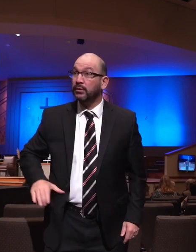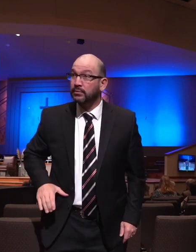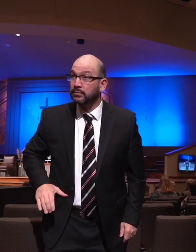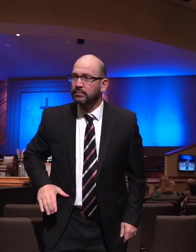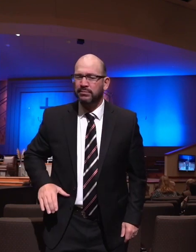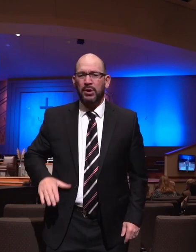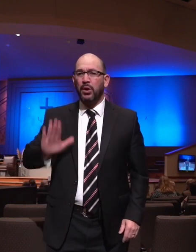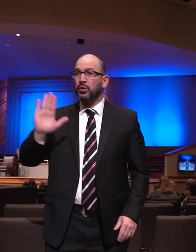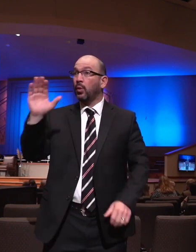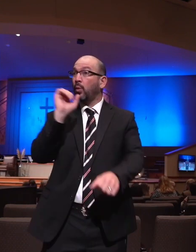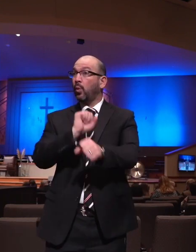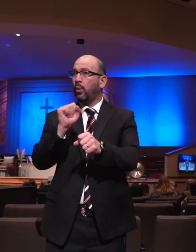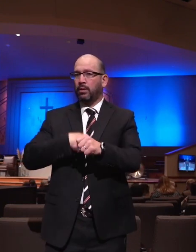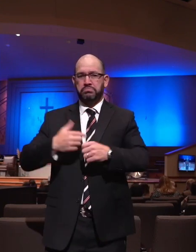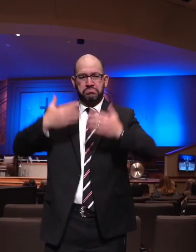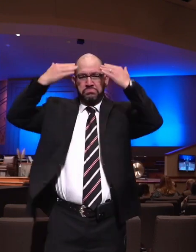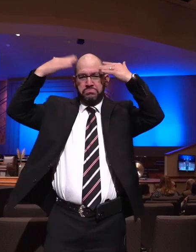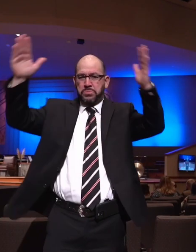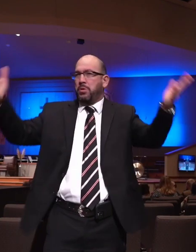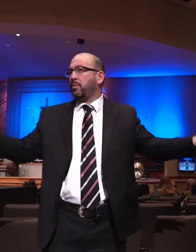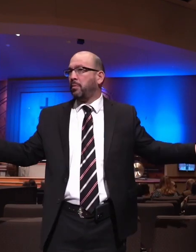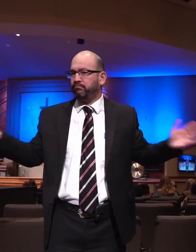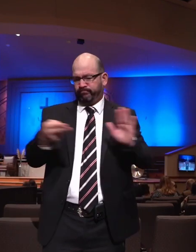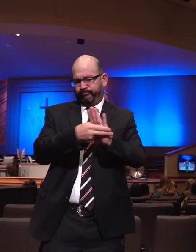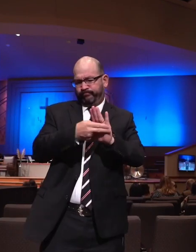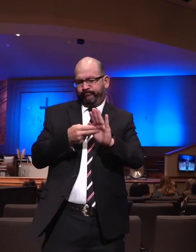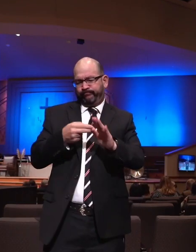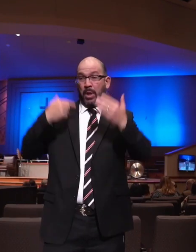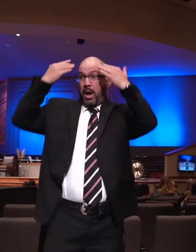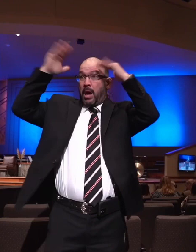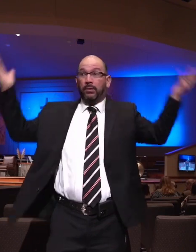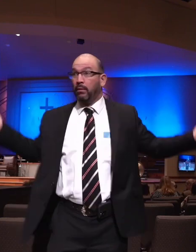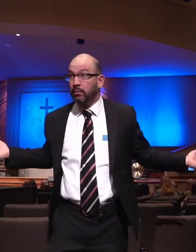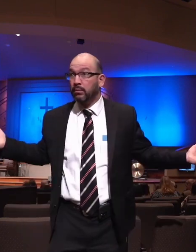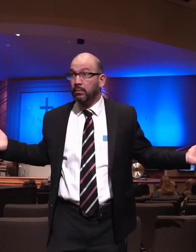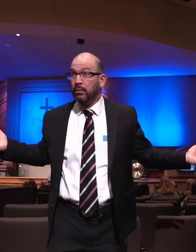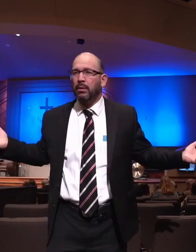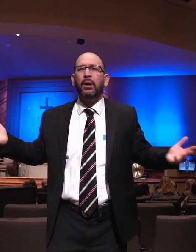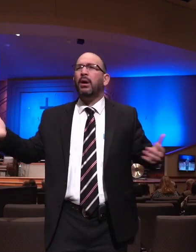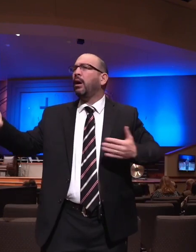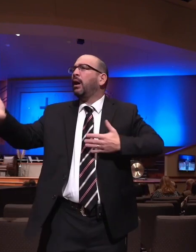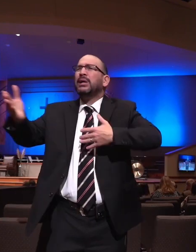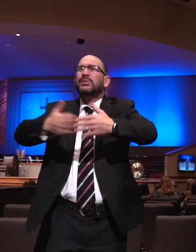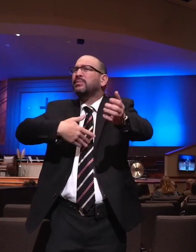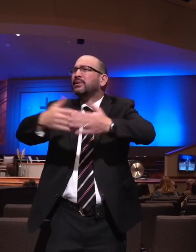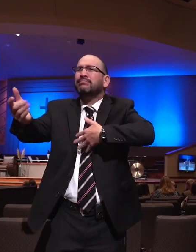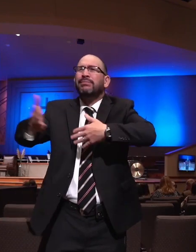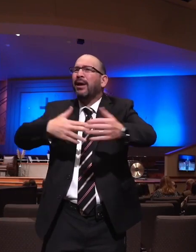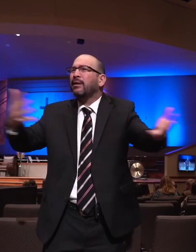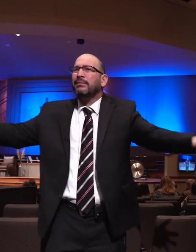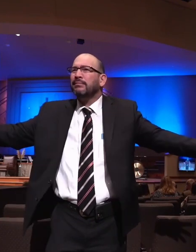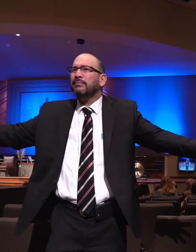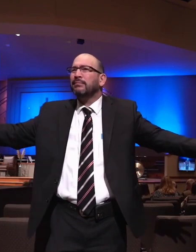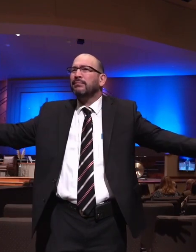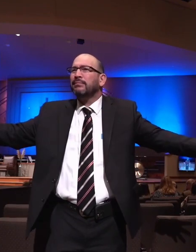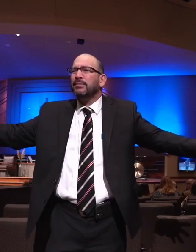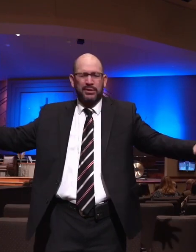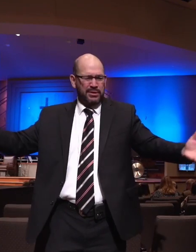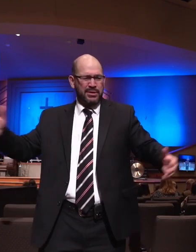don't know where you go I don't know what you are but whatever you are wherever you go it doesn't matter what your position is don't look at your